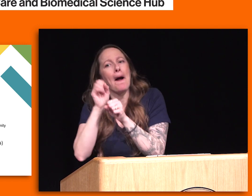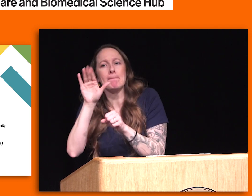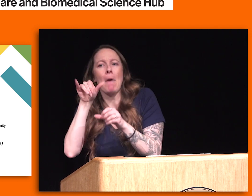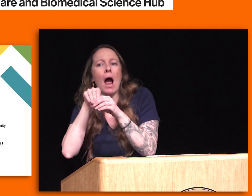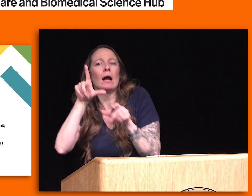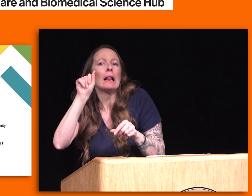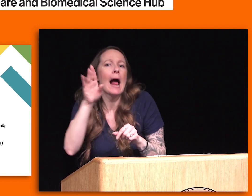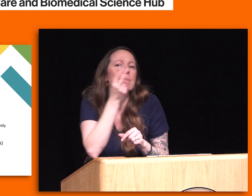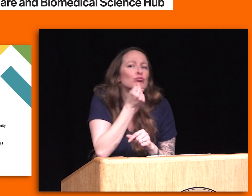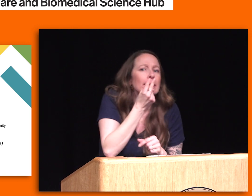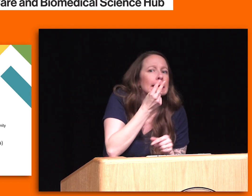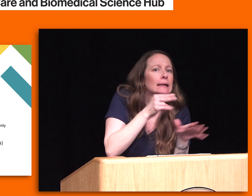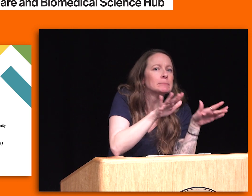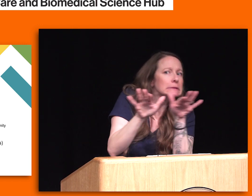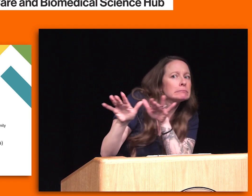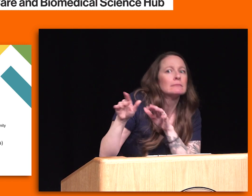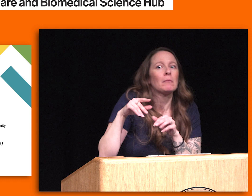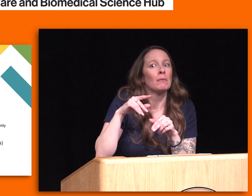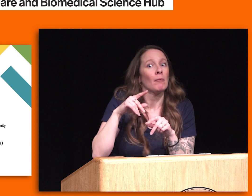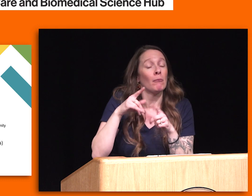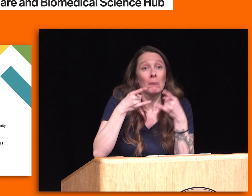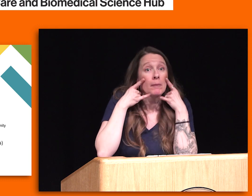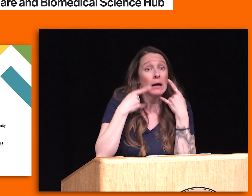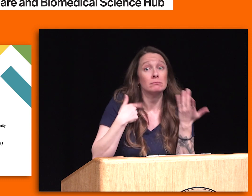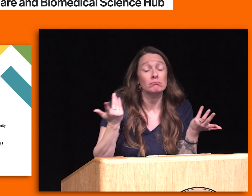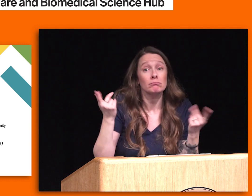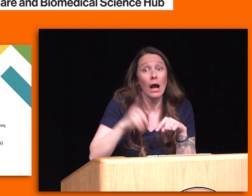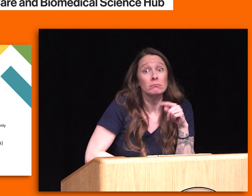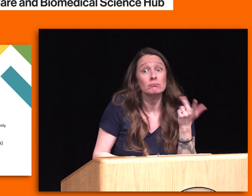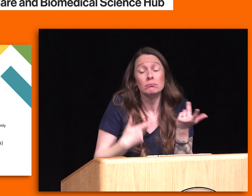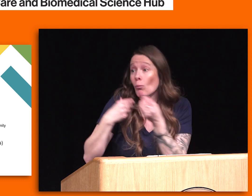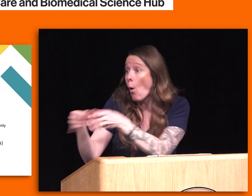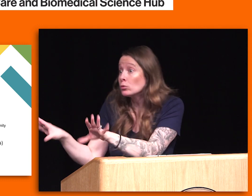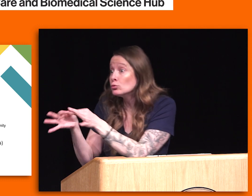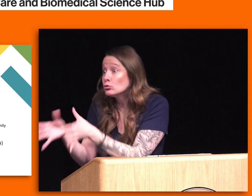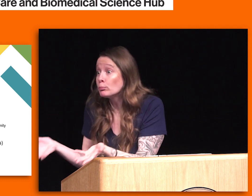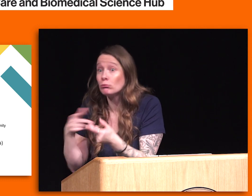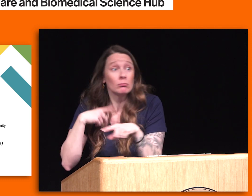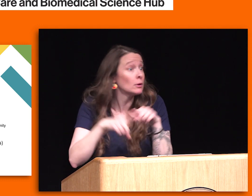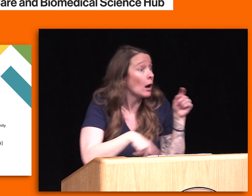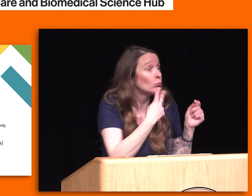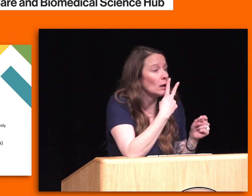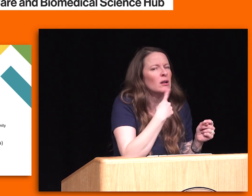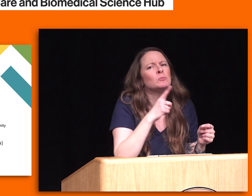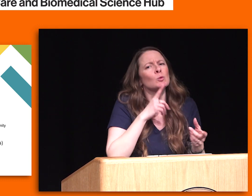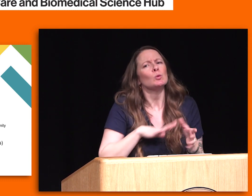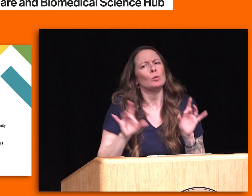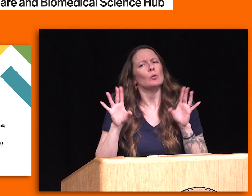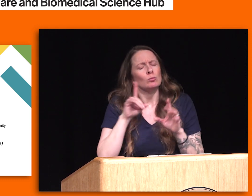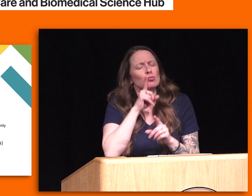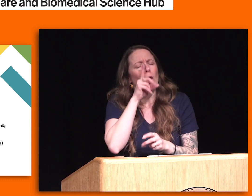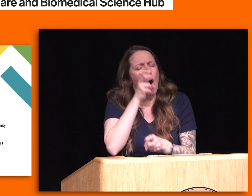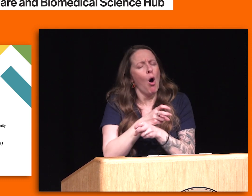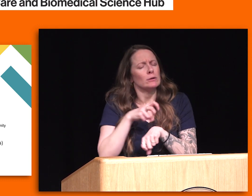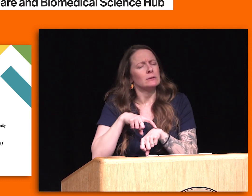and I can get by in the lab by lipreading a little bit, but with masks, obviously, that's completely impossible. So, I didn't have my designated interpreters,